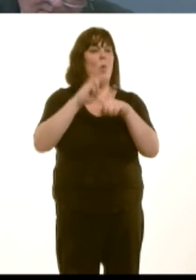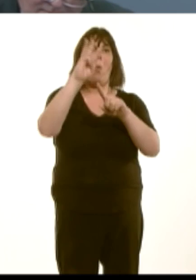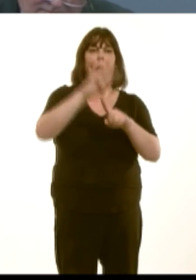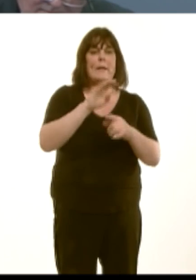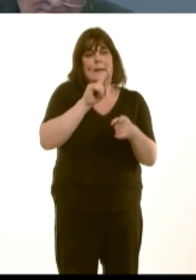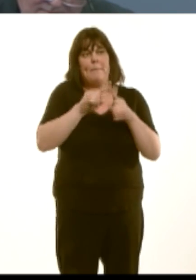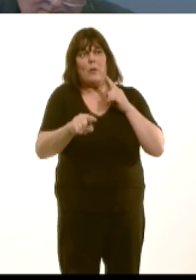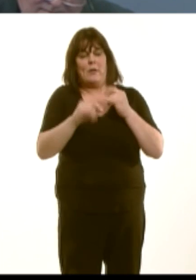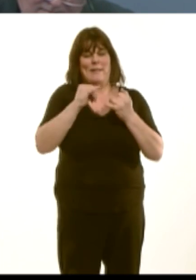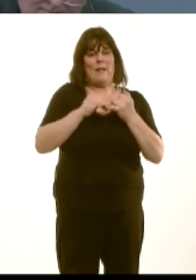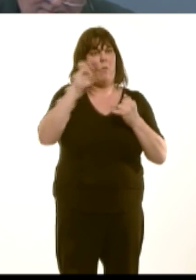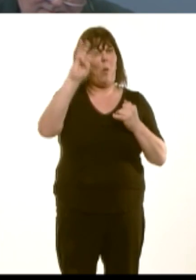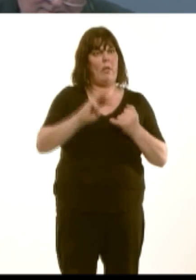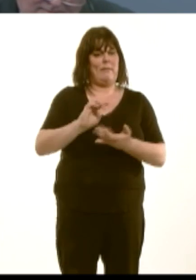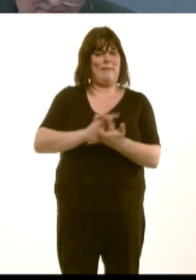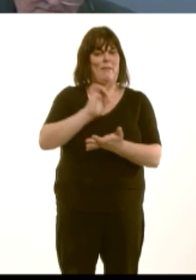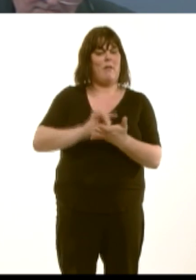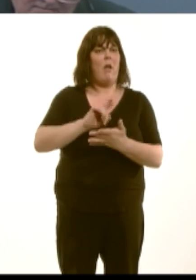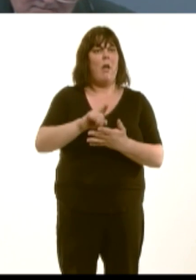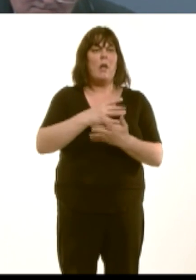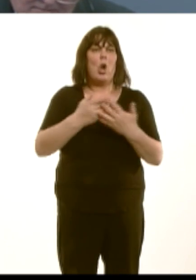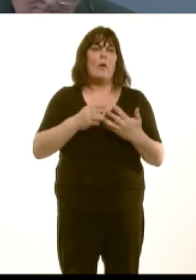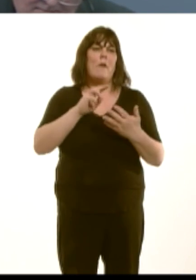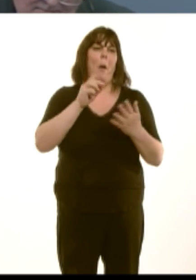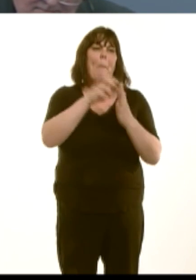in South Wales Central, is the issue of cancelled appointments.